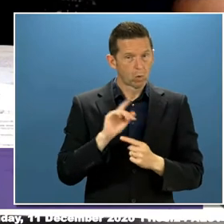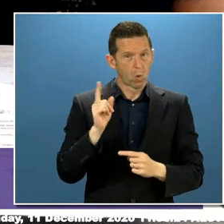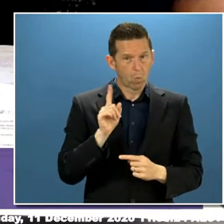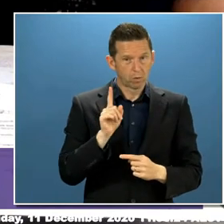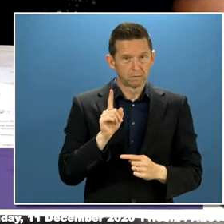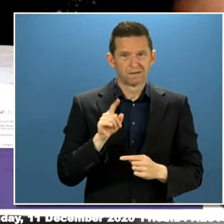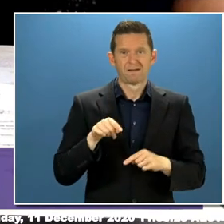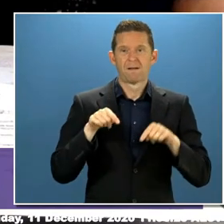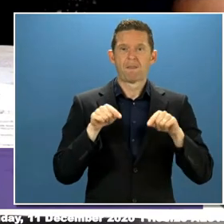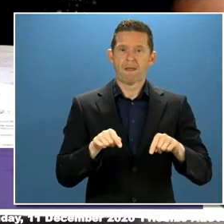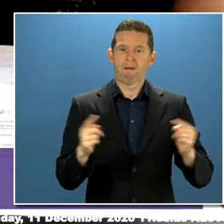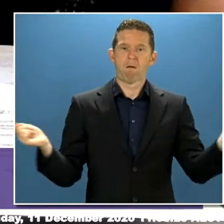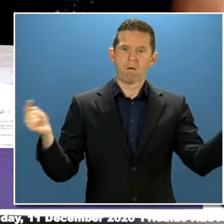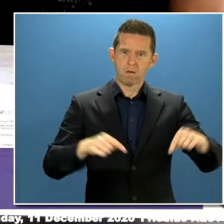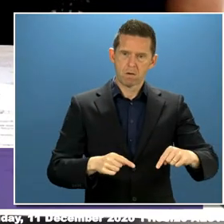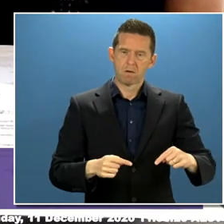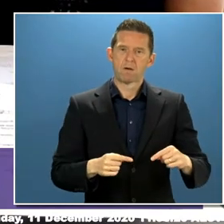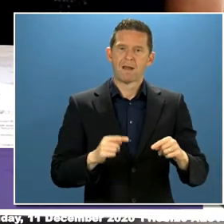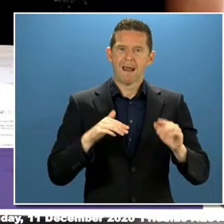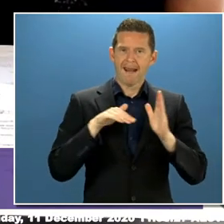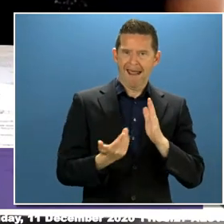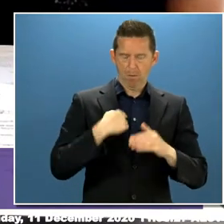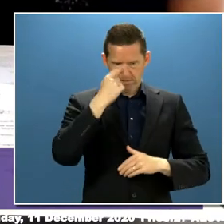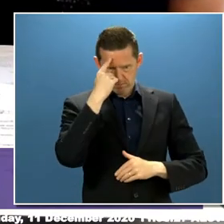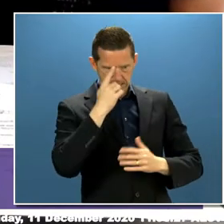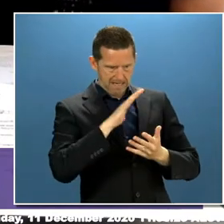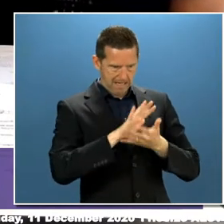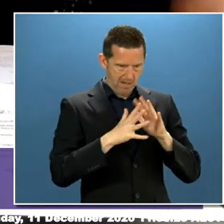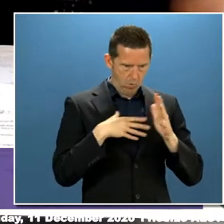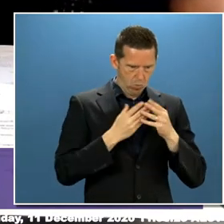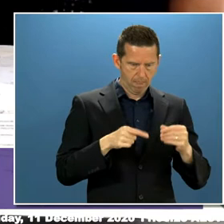live problem-solving. So when we talk about the access or design for something, if